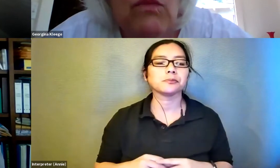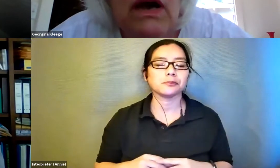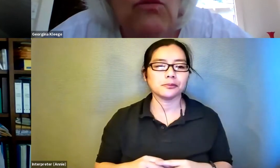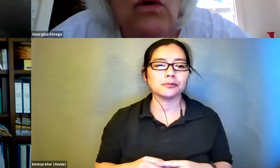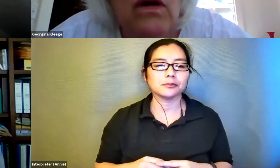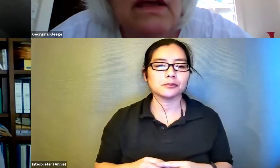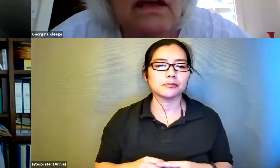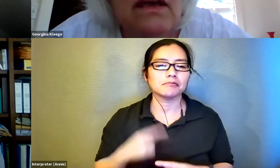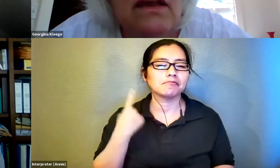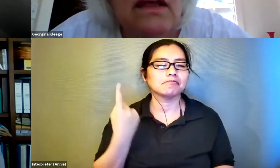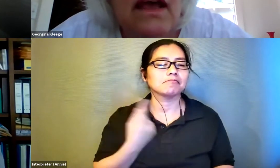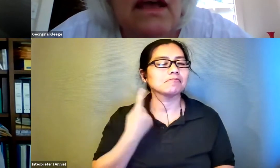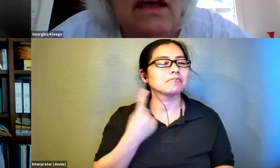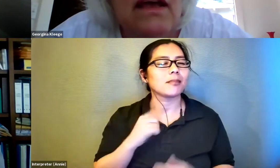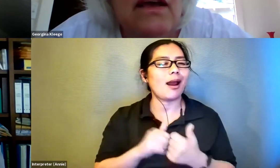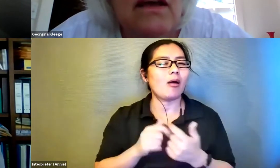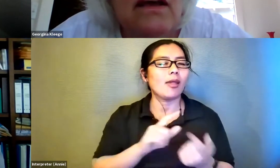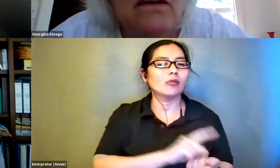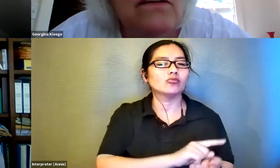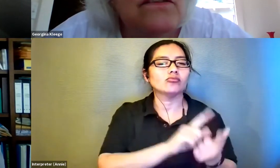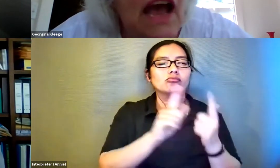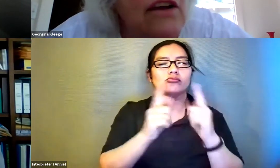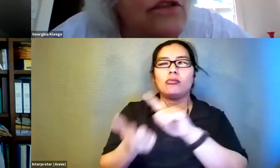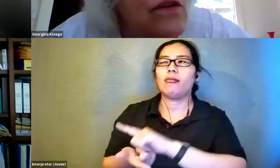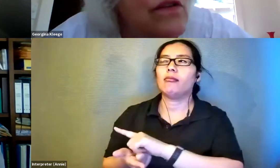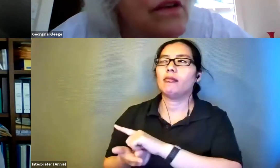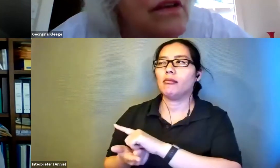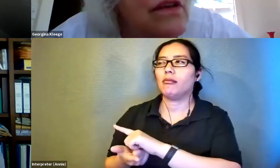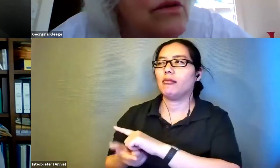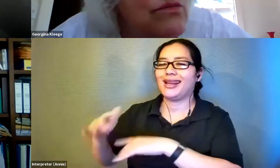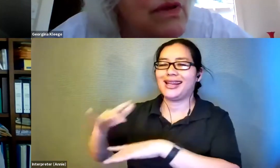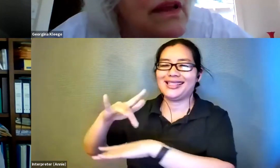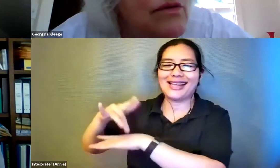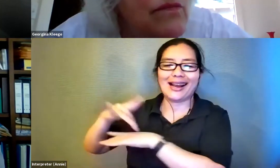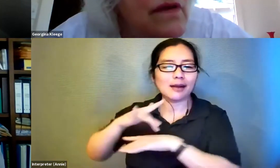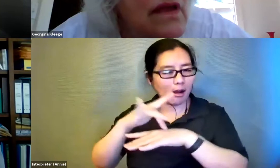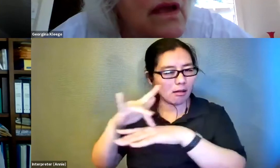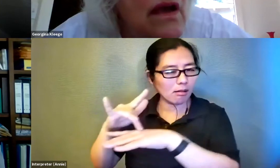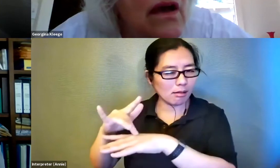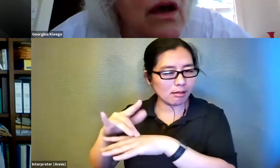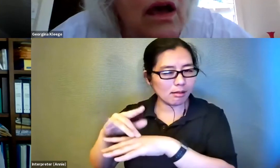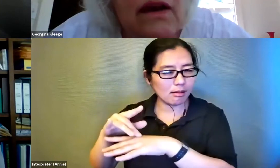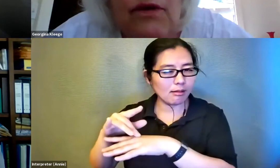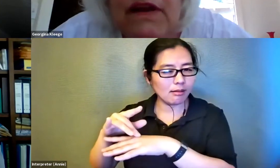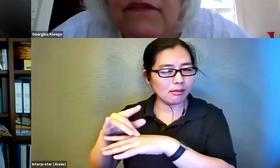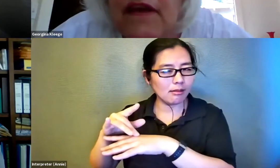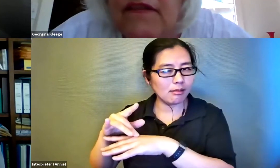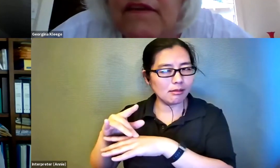might work in a tactile medium? Another way to say this